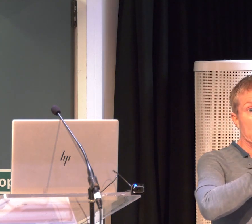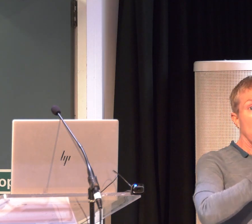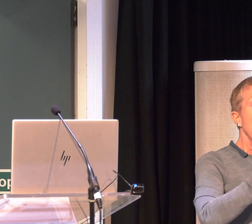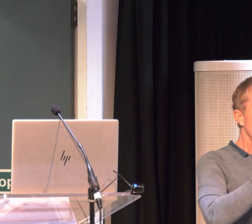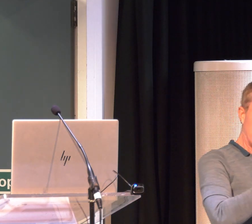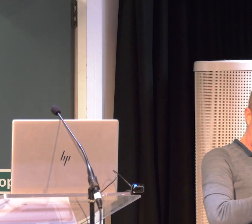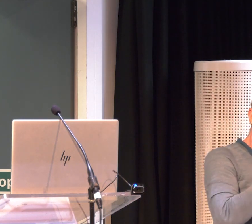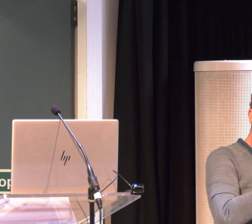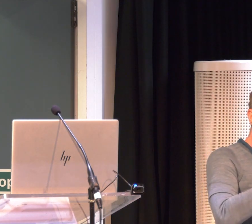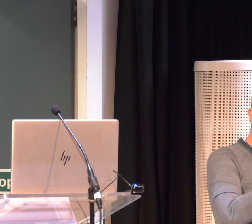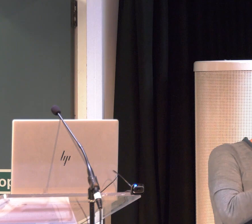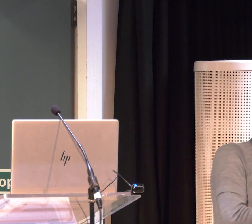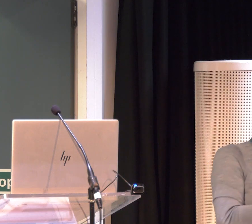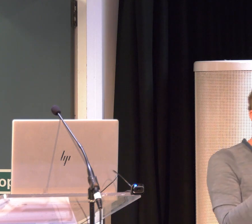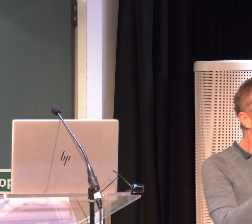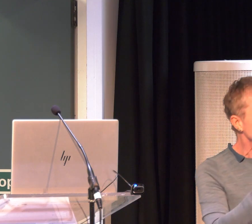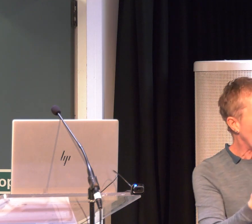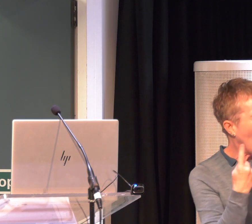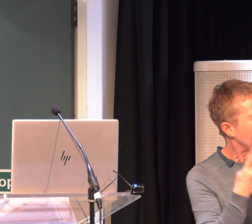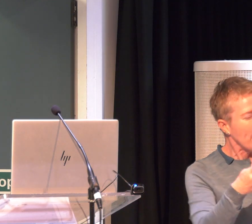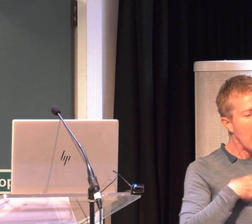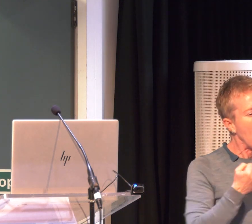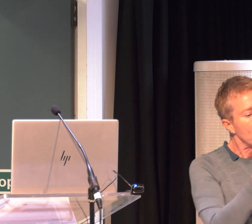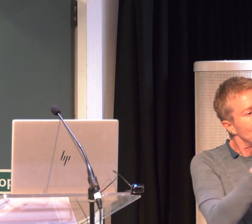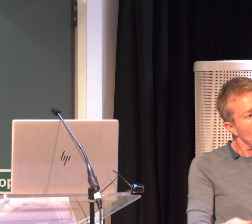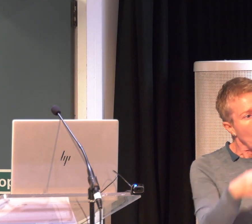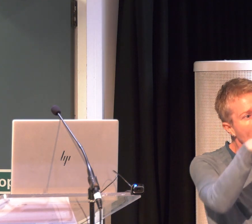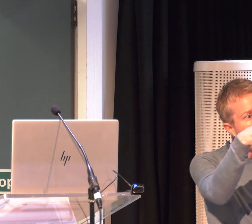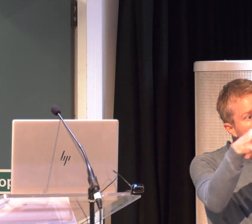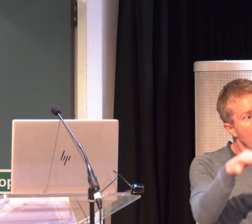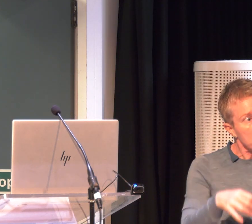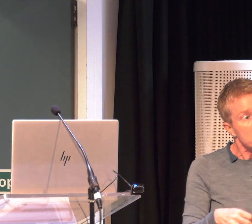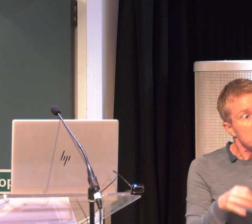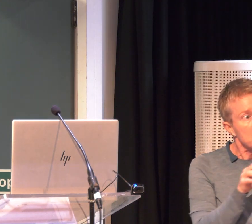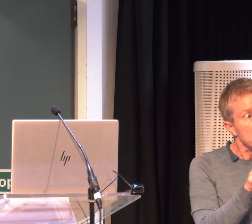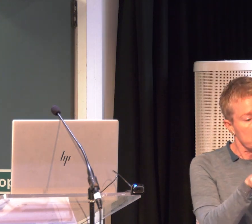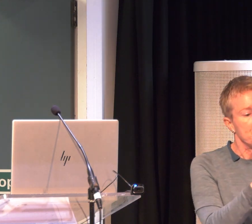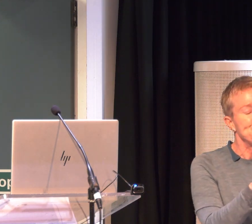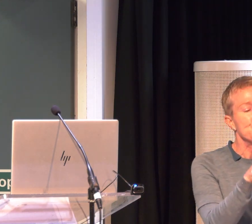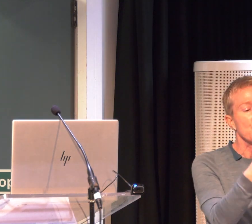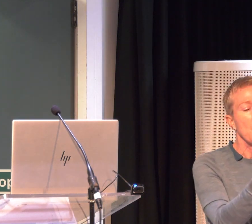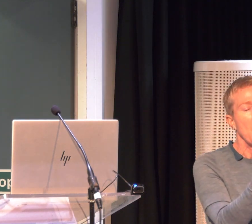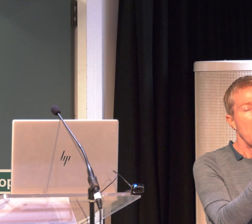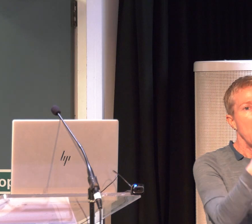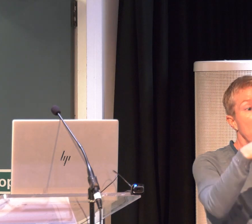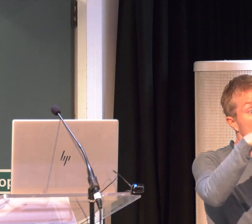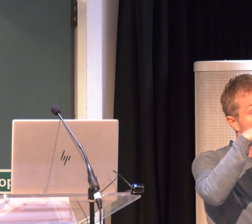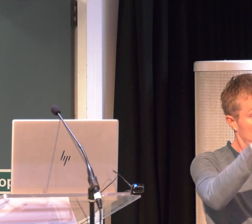is there are four strands, I think four elements, that come together very nicely in this programme. Number one, it's about education,